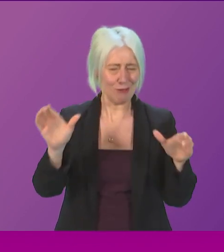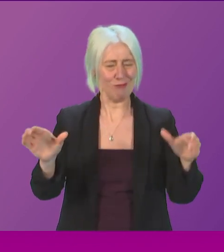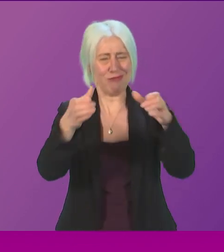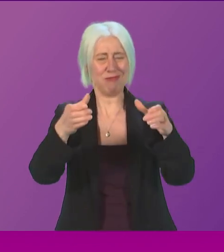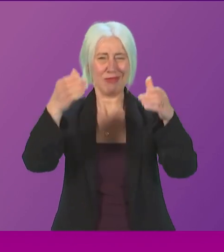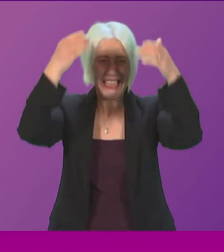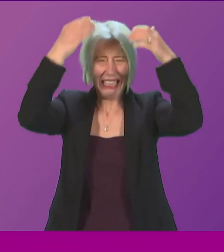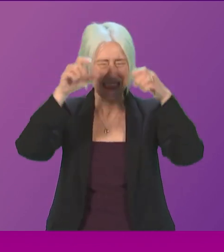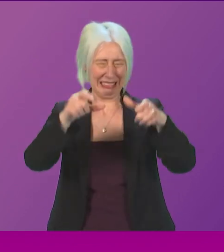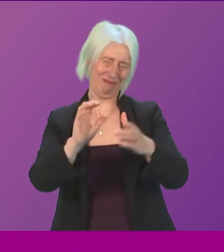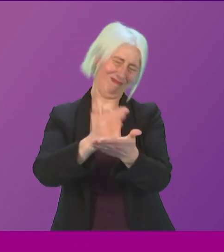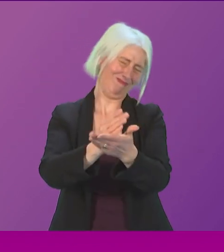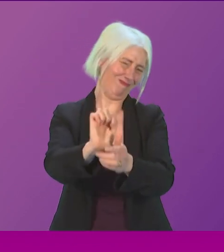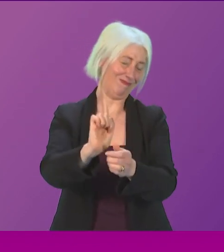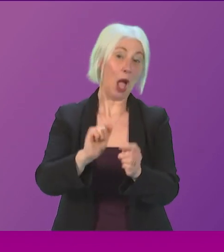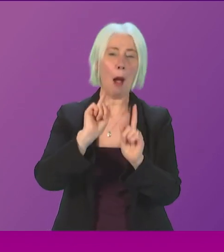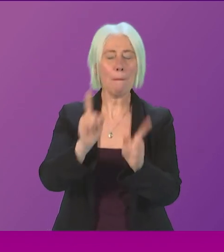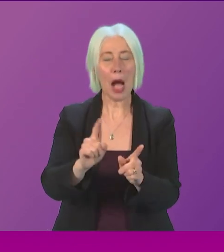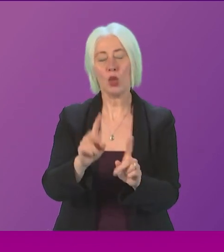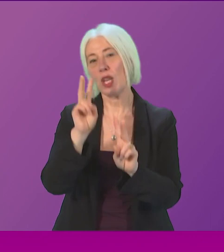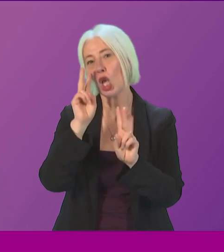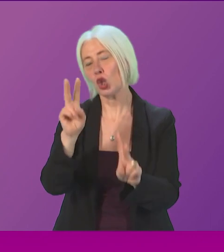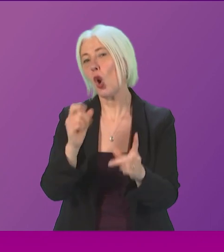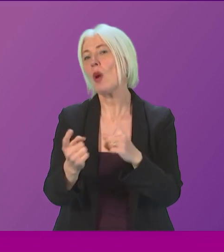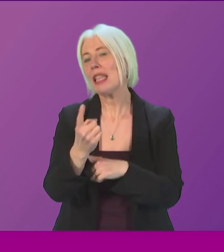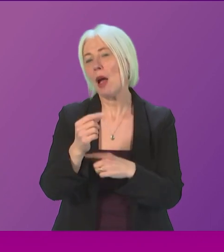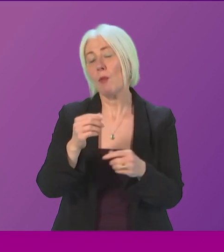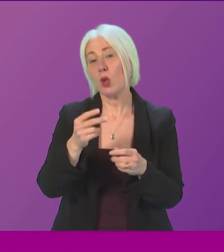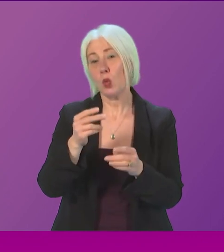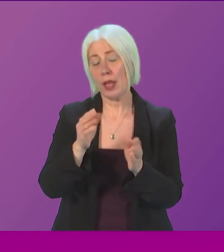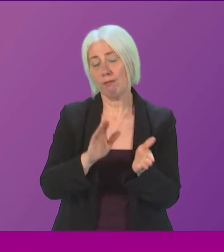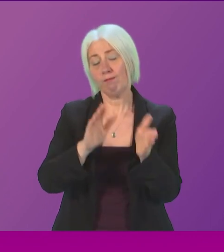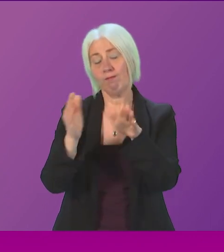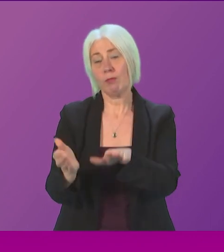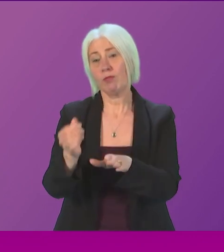but the acts of commemoration that marked the passing of Queen Elizabeth II last September